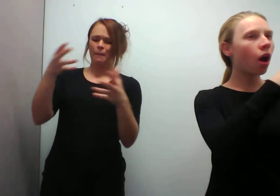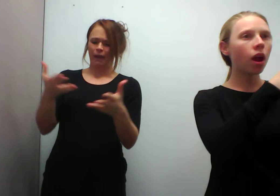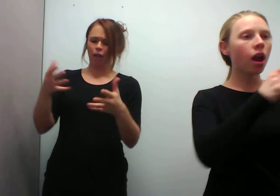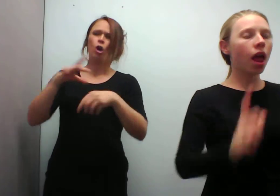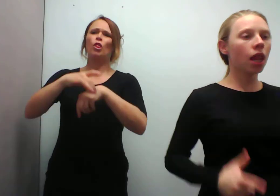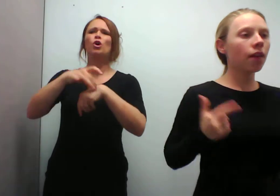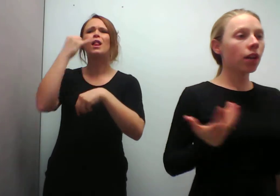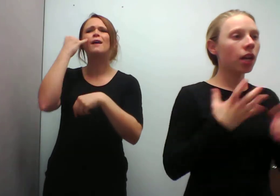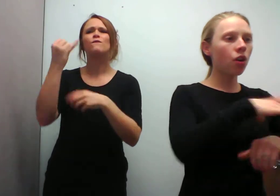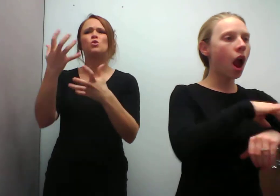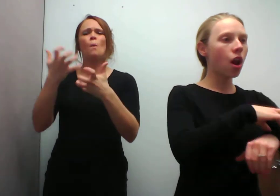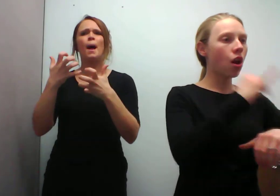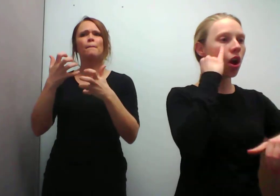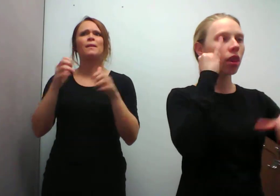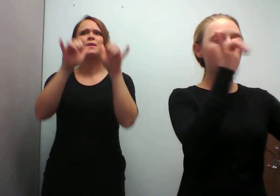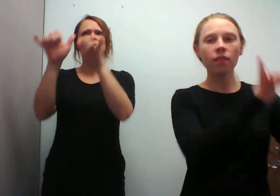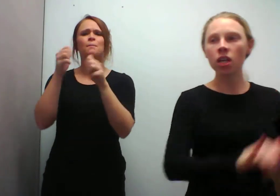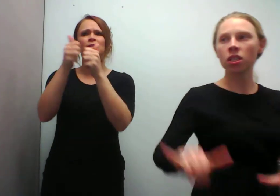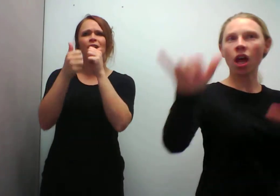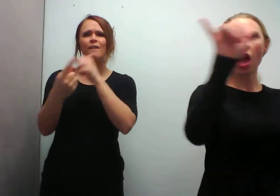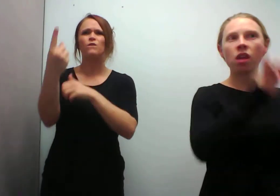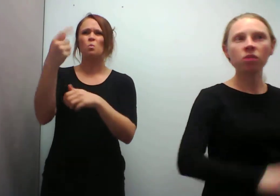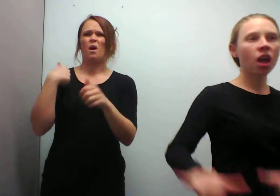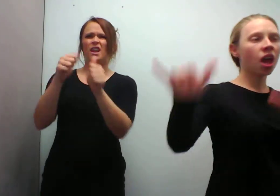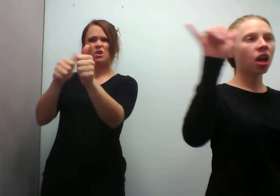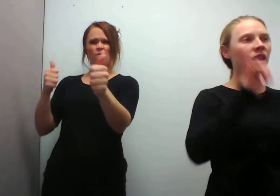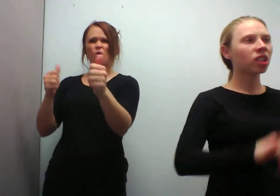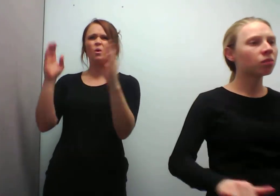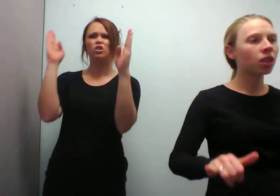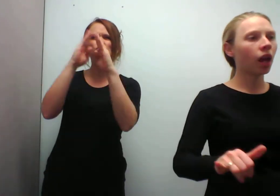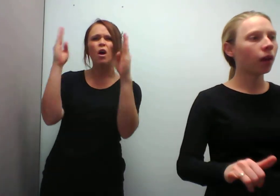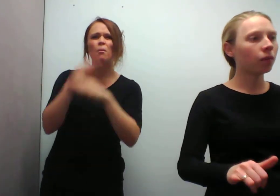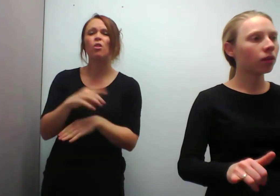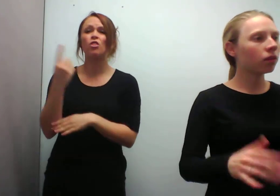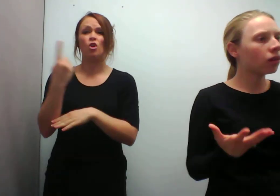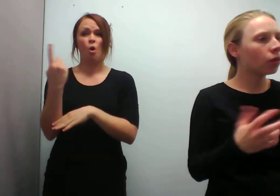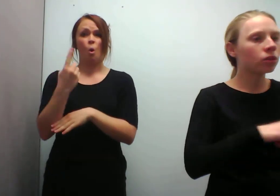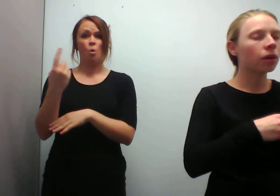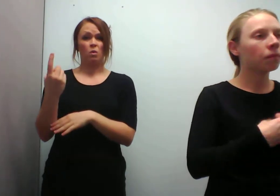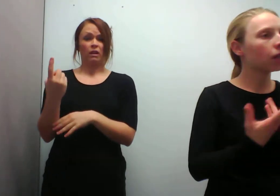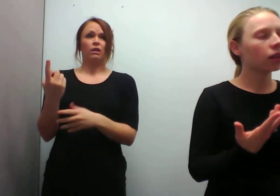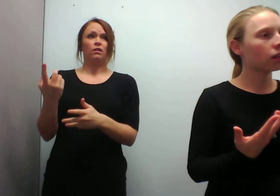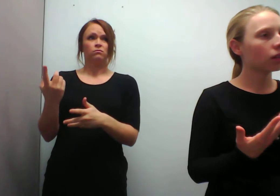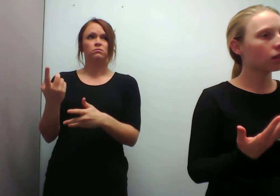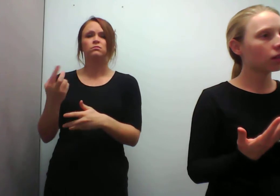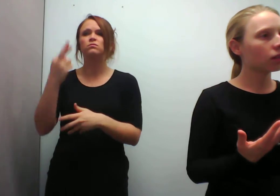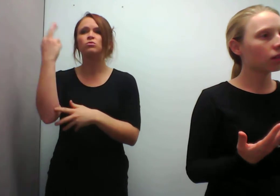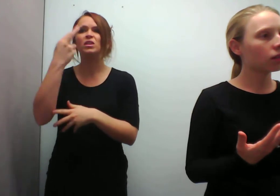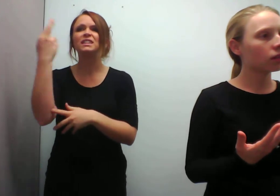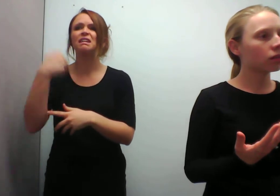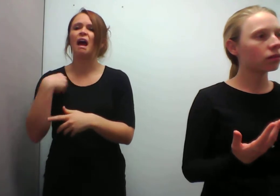if all you want to be is just like everyone and avoid trouble the only way that I got any place